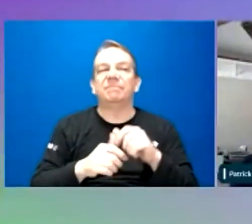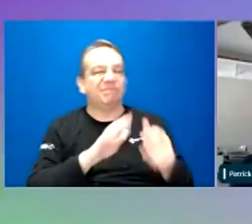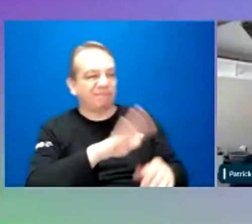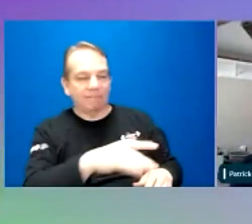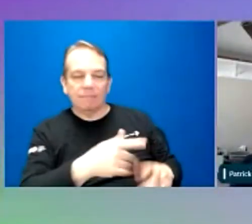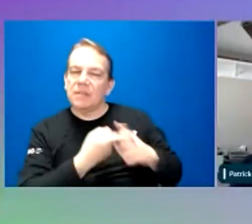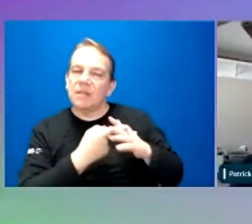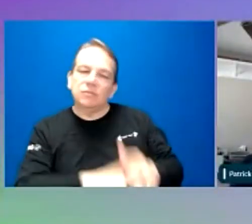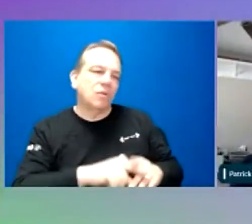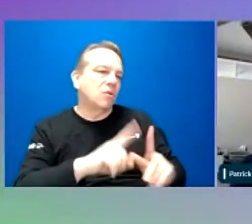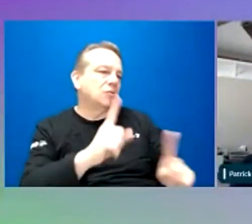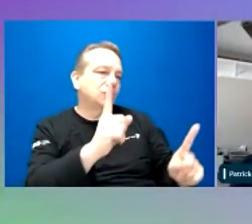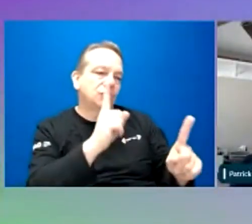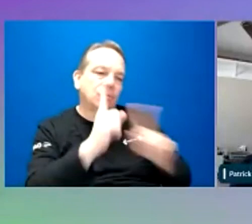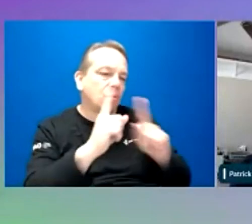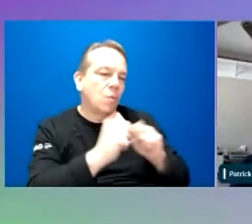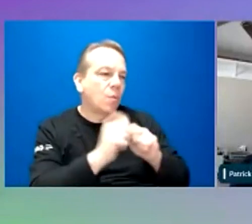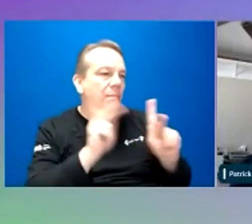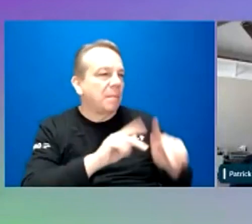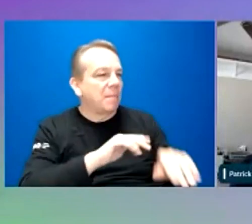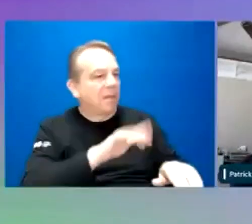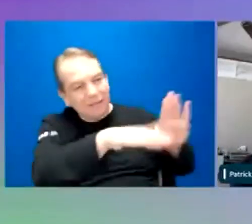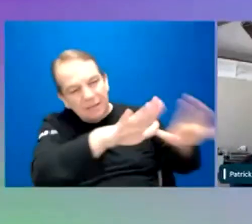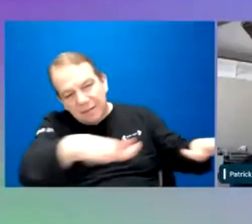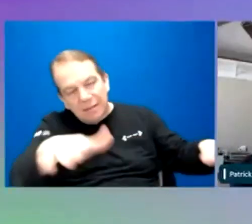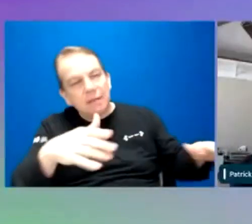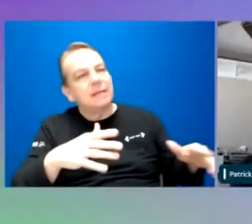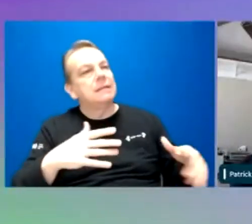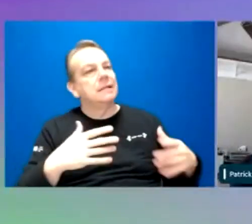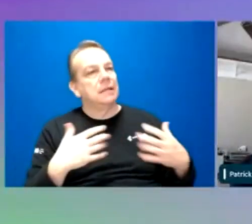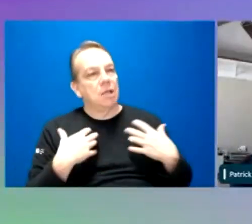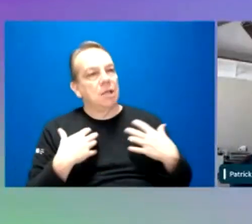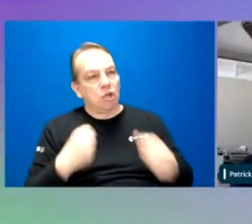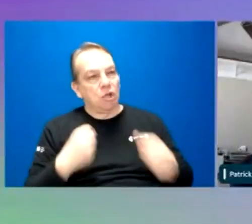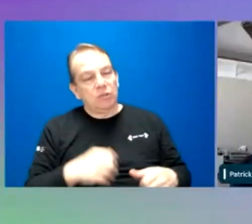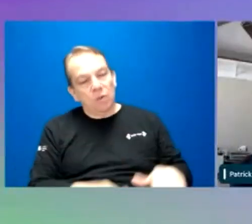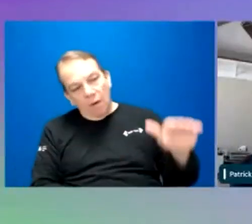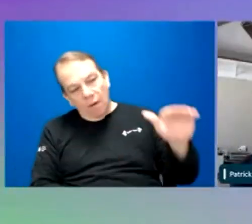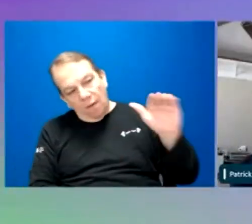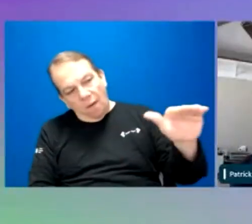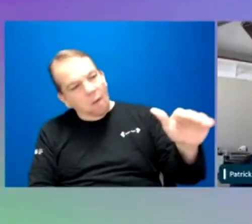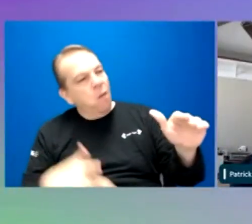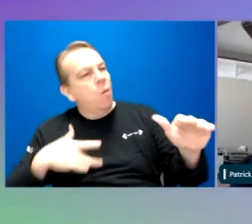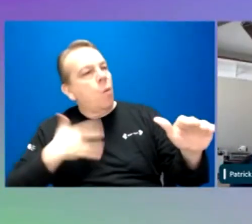start working on the courage to ask the question and remember,